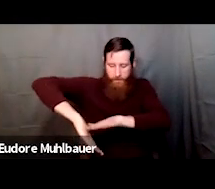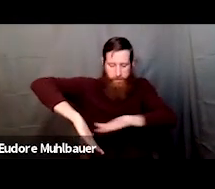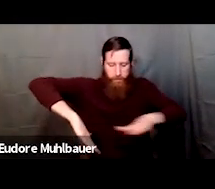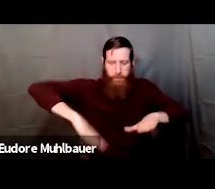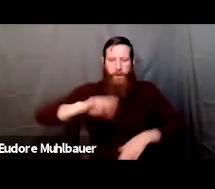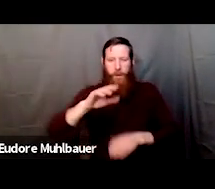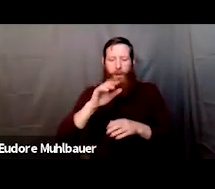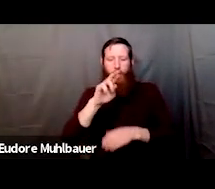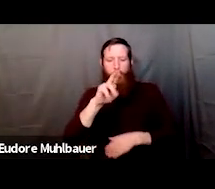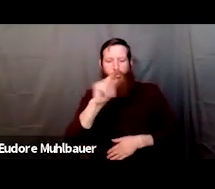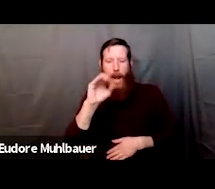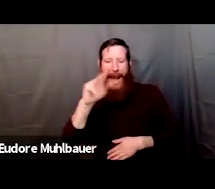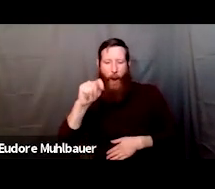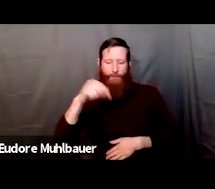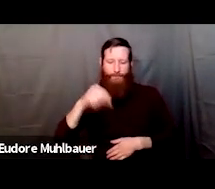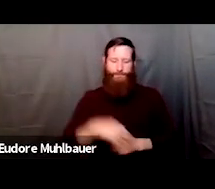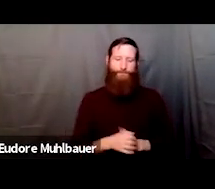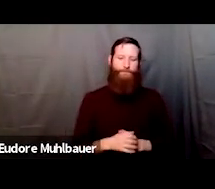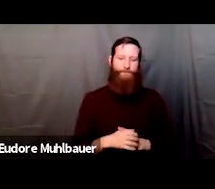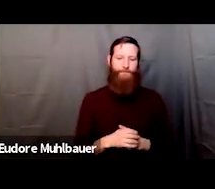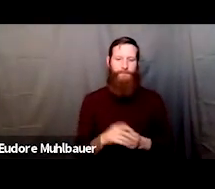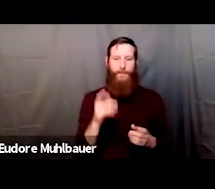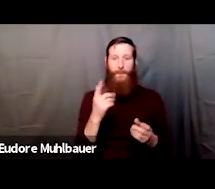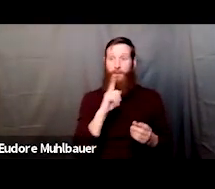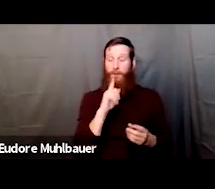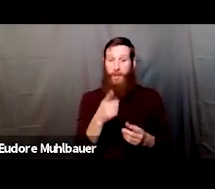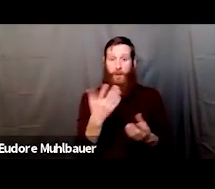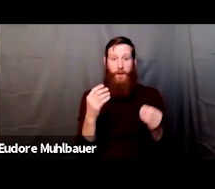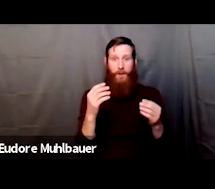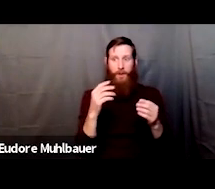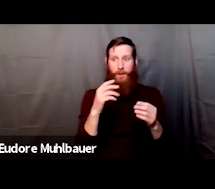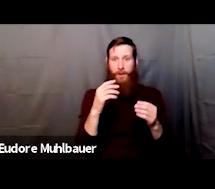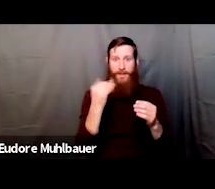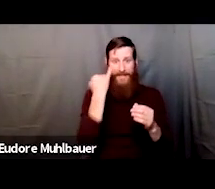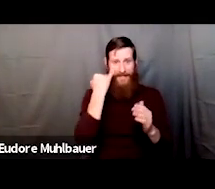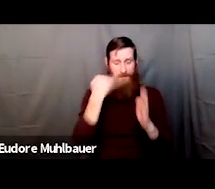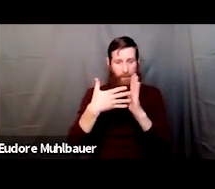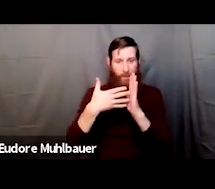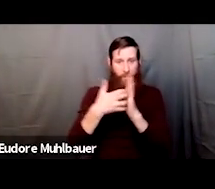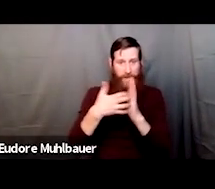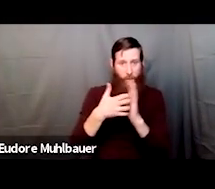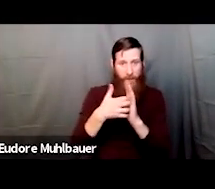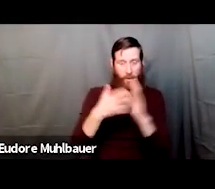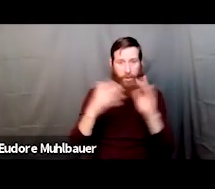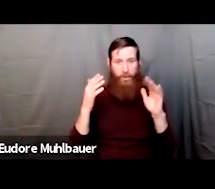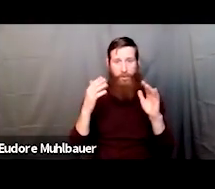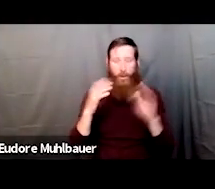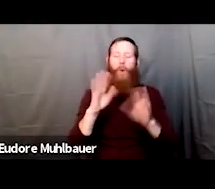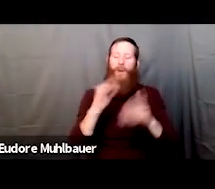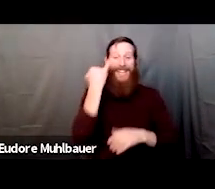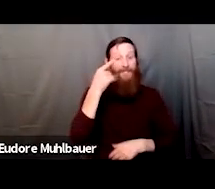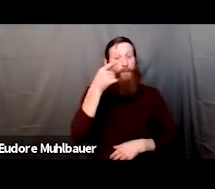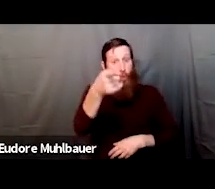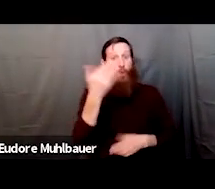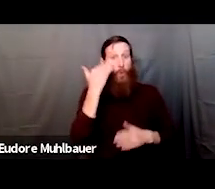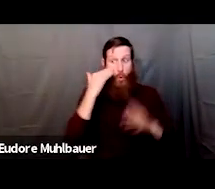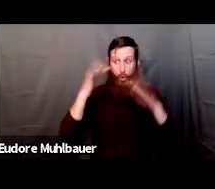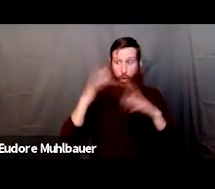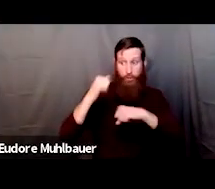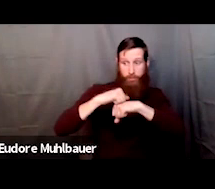The unstable snow that we have or the more specific it is in the terrain the more we can travel in a variety of spaces in the mountains